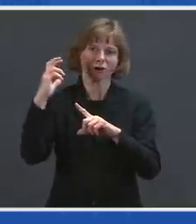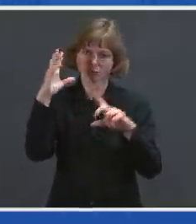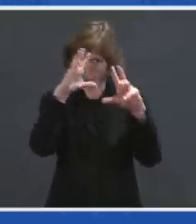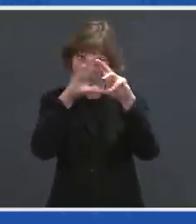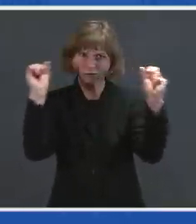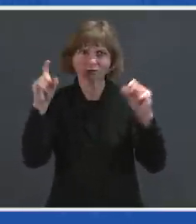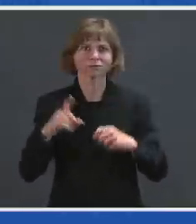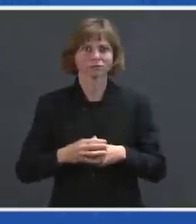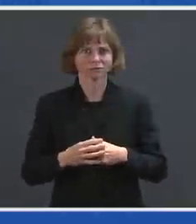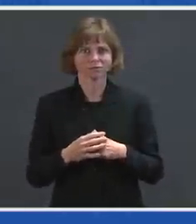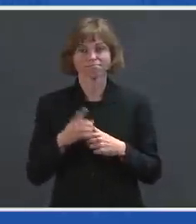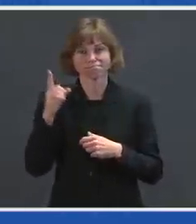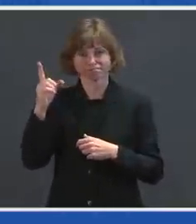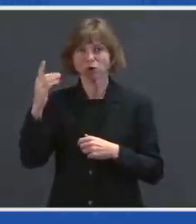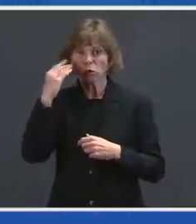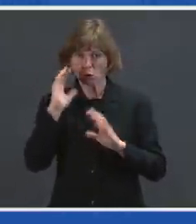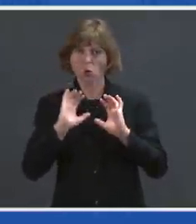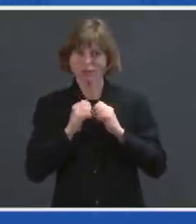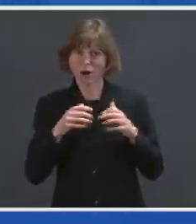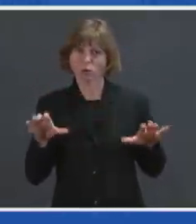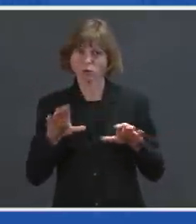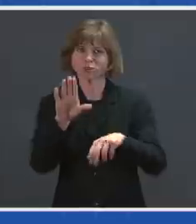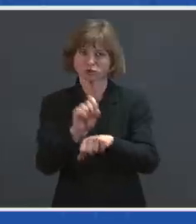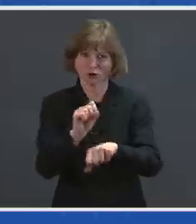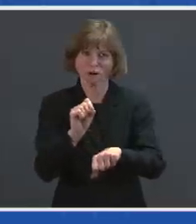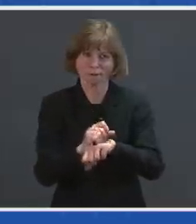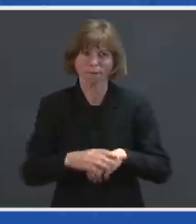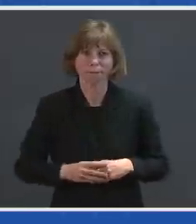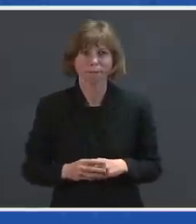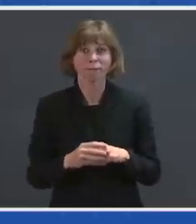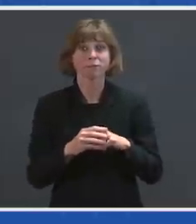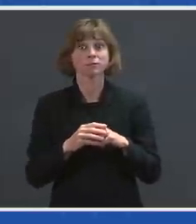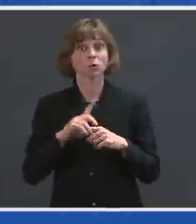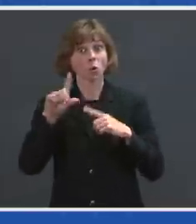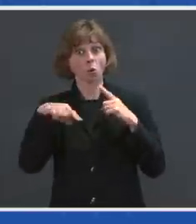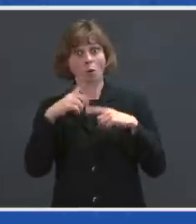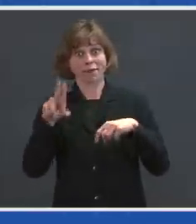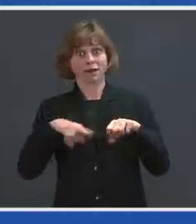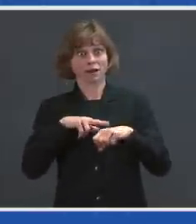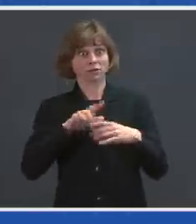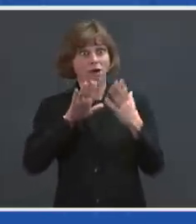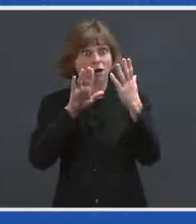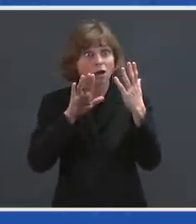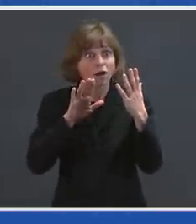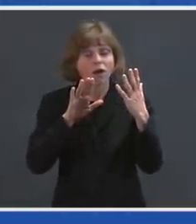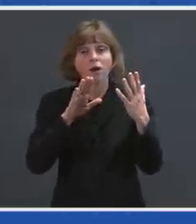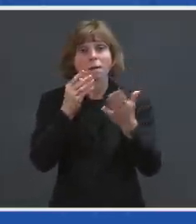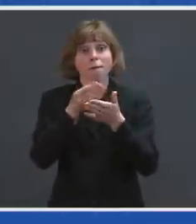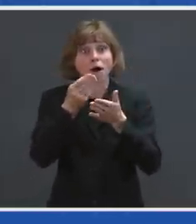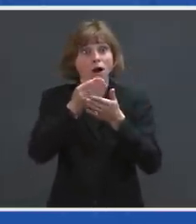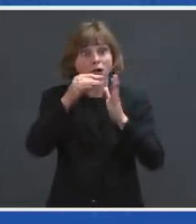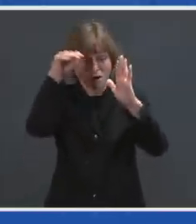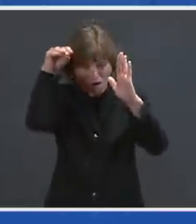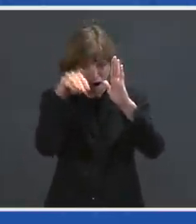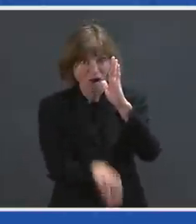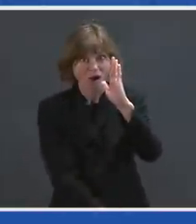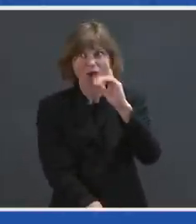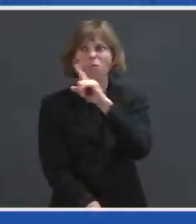He knows how to get the job done. When our nation faced the Great Recession, it was Joe Biden who led the implementation